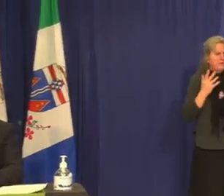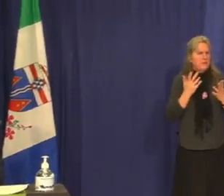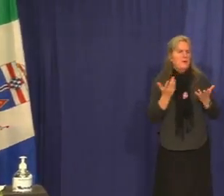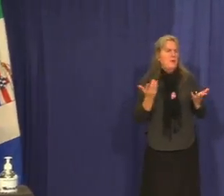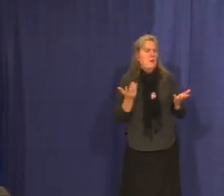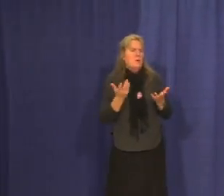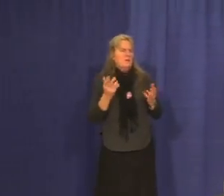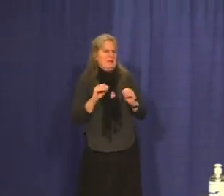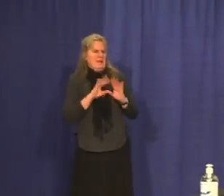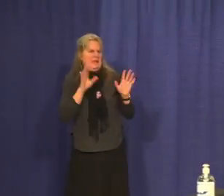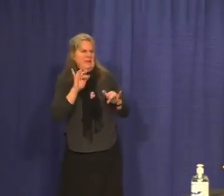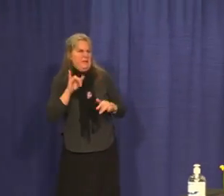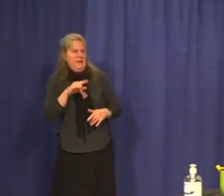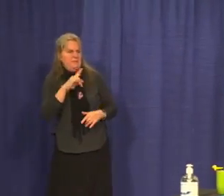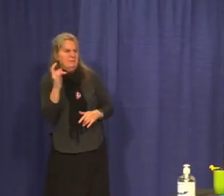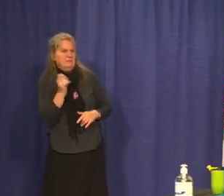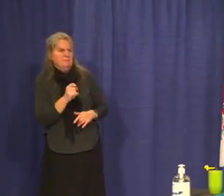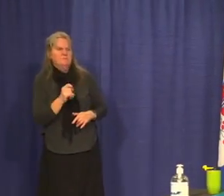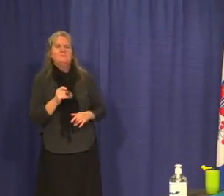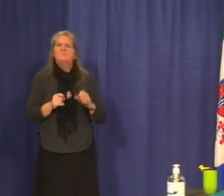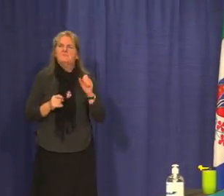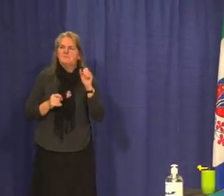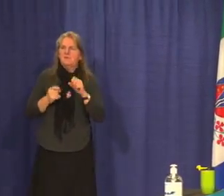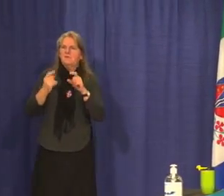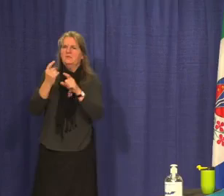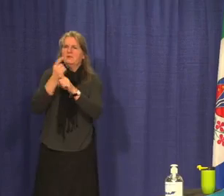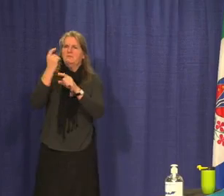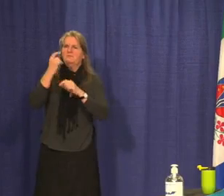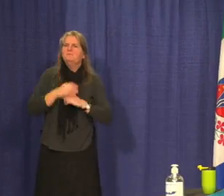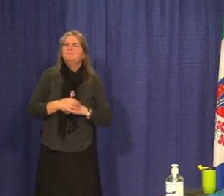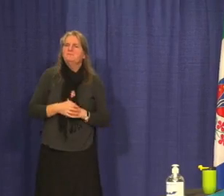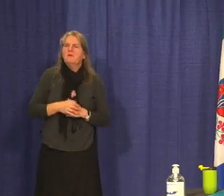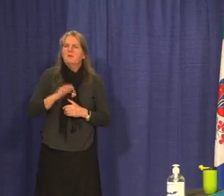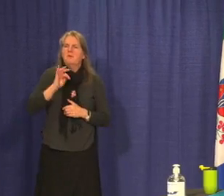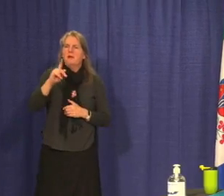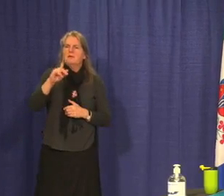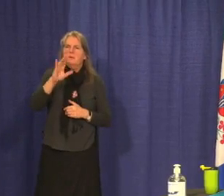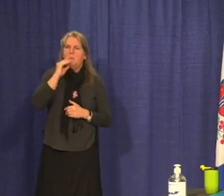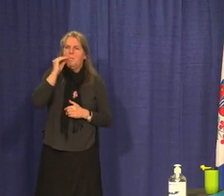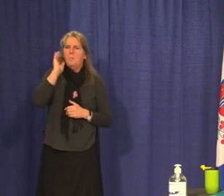jurisdictions? They are just a visitor in that case? Want to make sure I understood that.